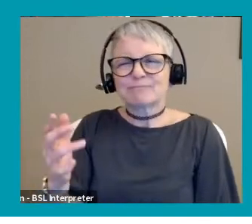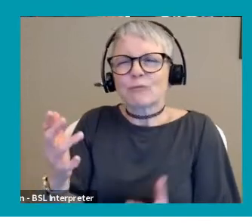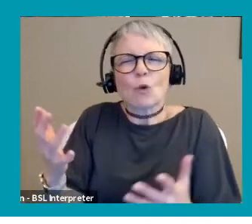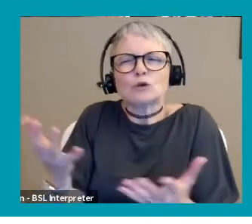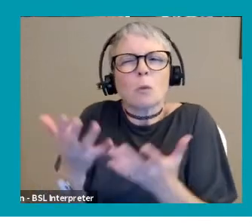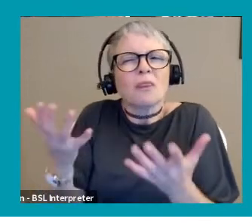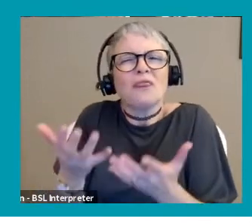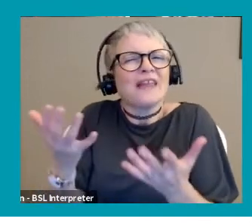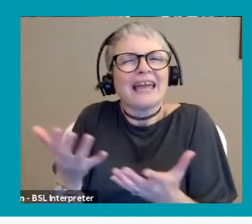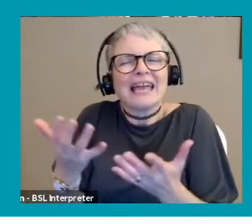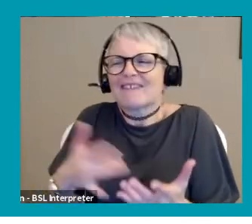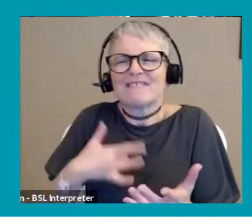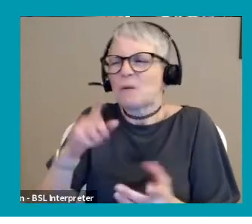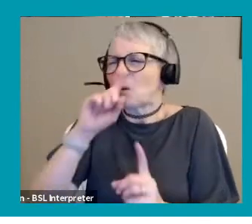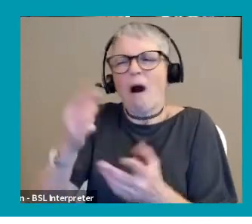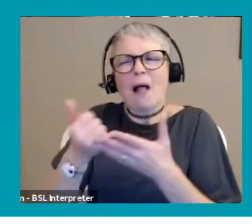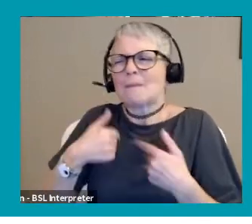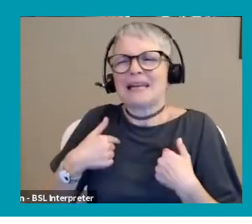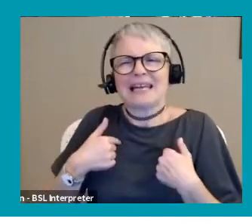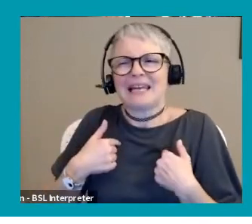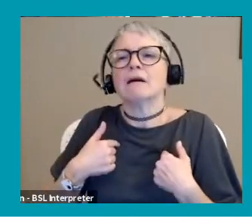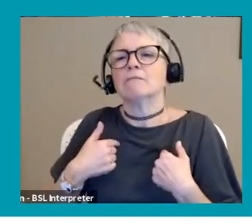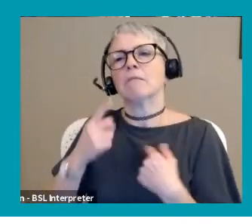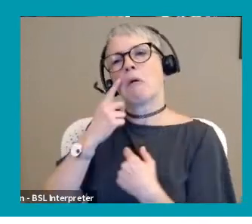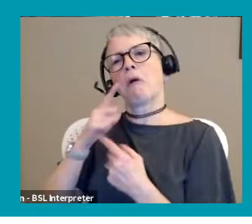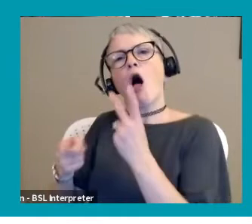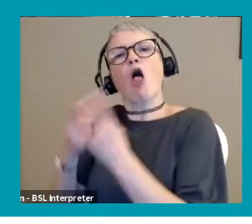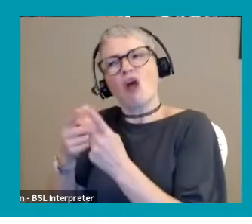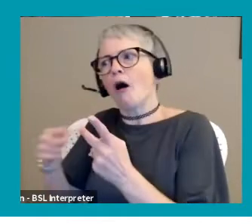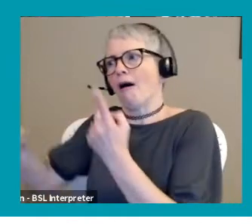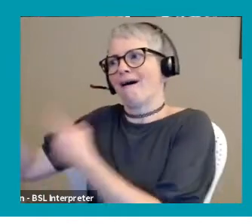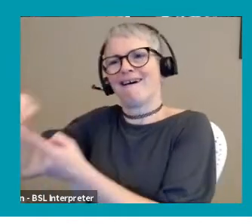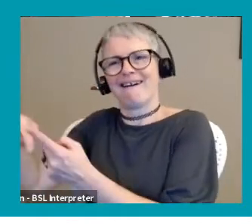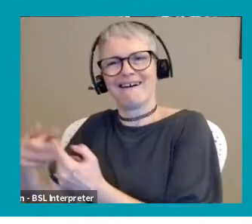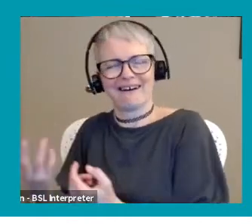Then find another one. There is lots out there. And also use their expertise and resources.